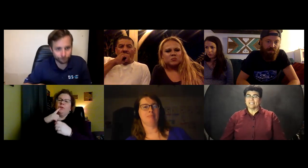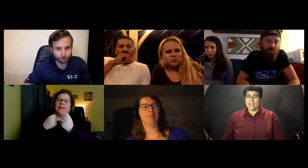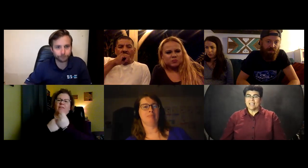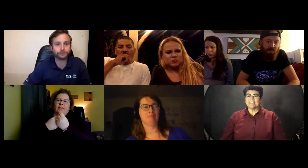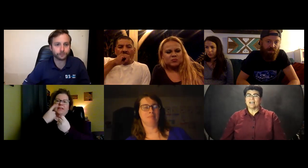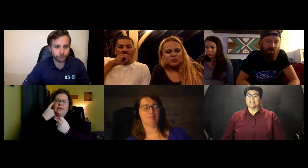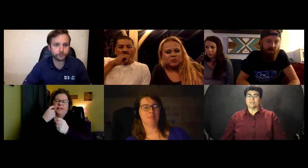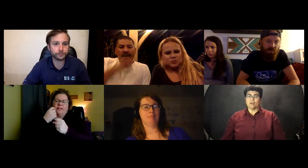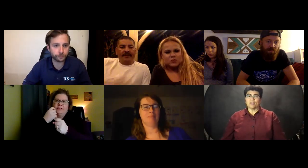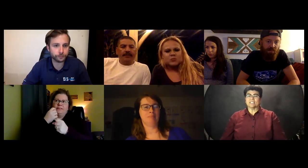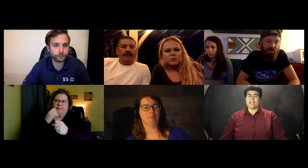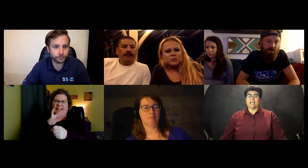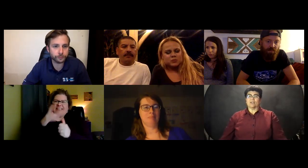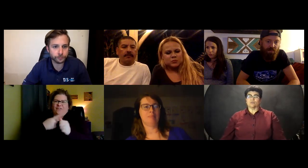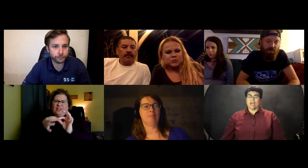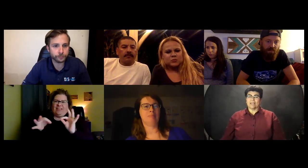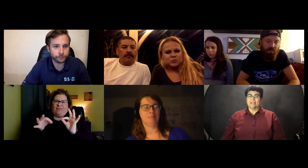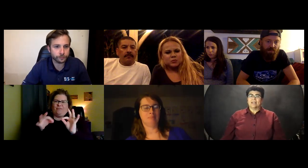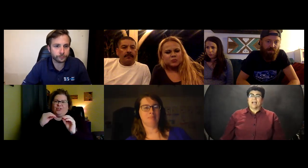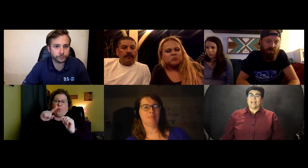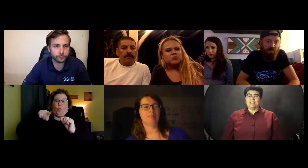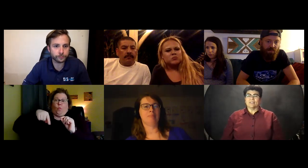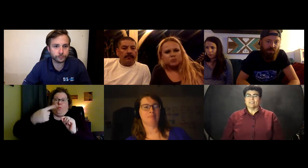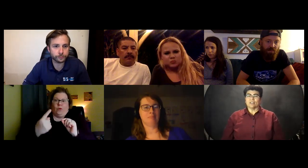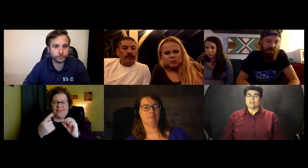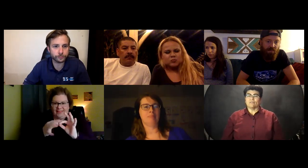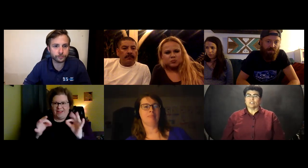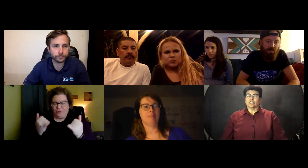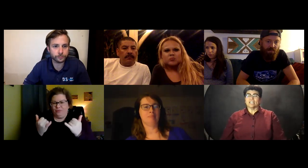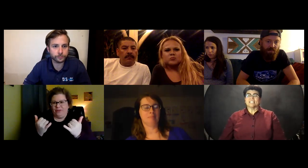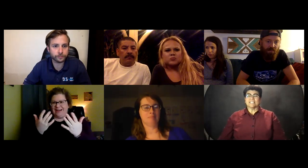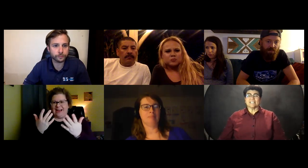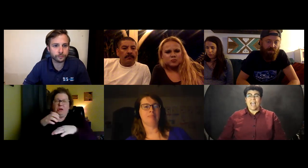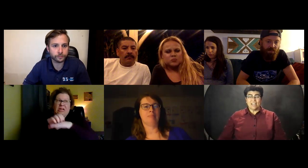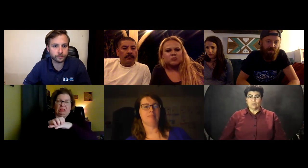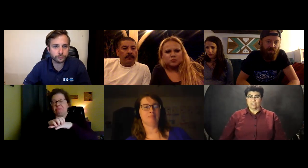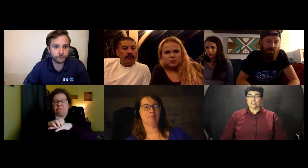his american sign language we had a an advocate for him for just his